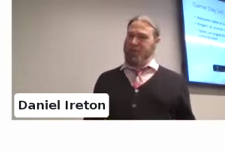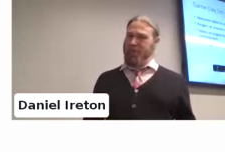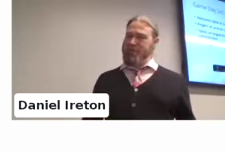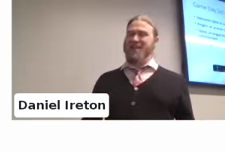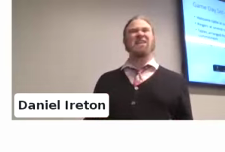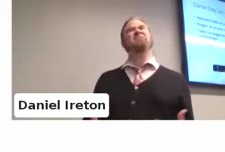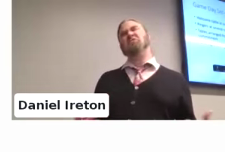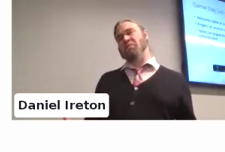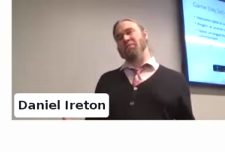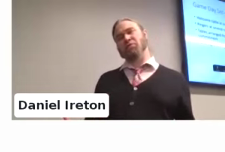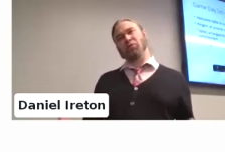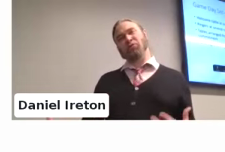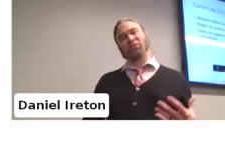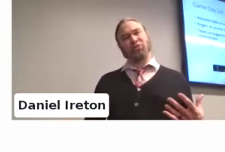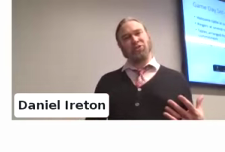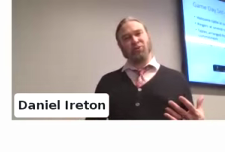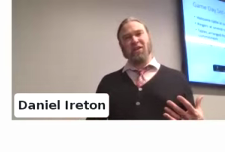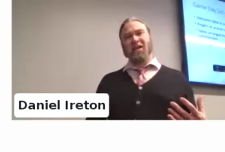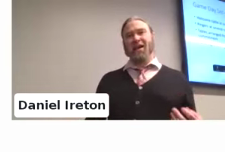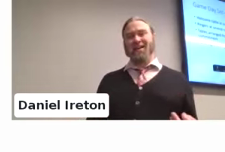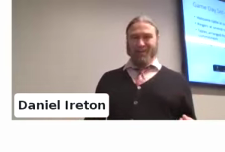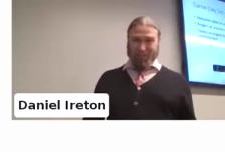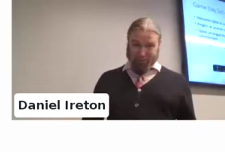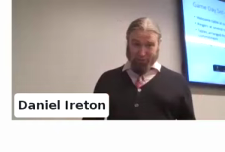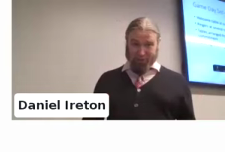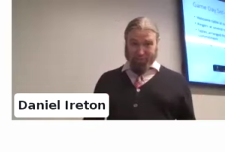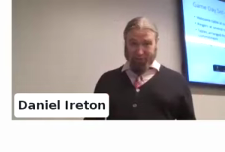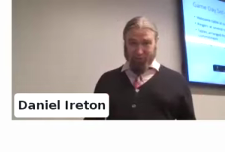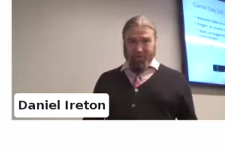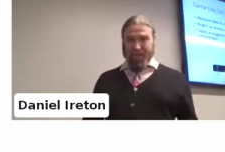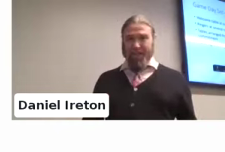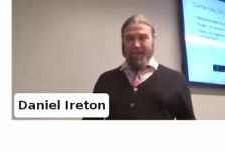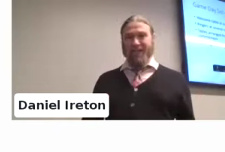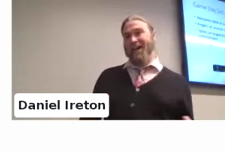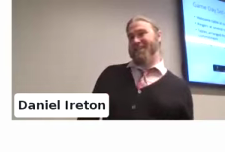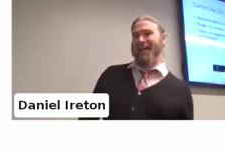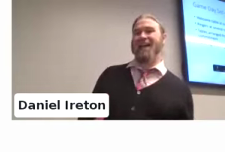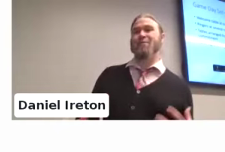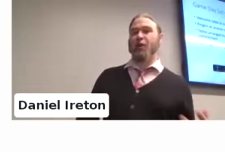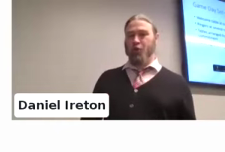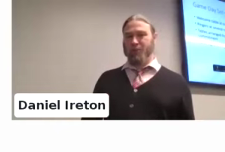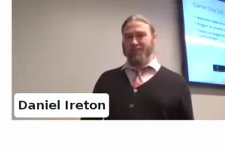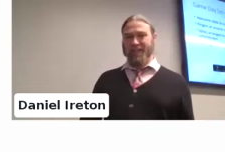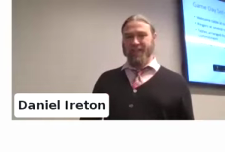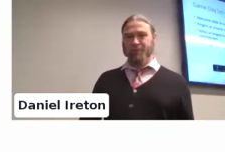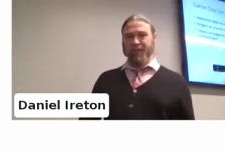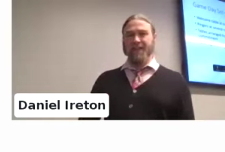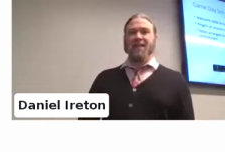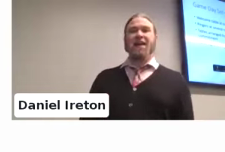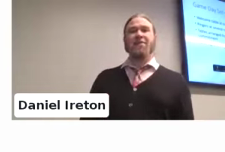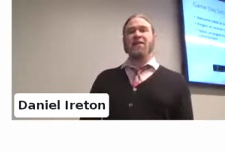And love being a part of community events like that.